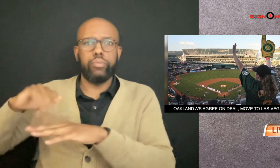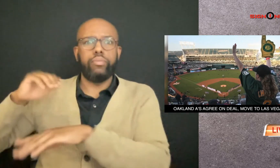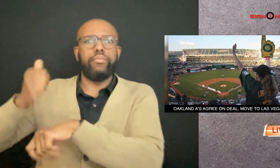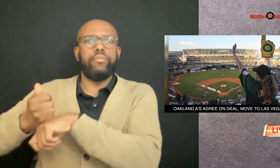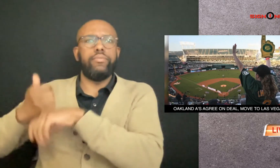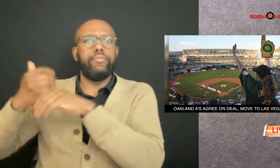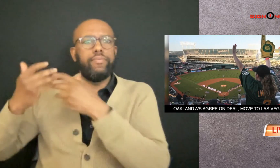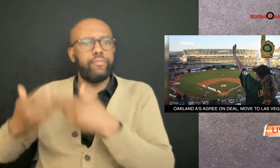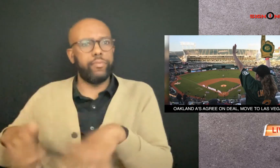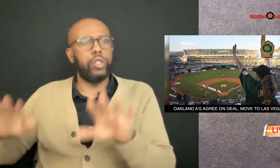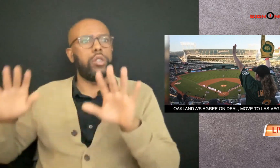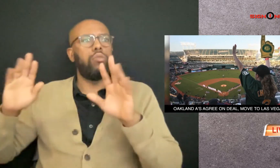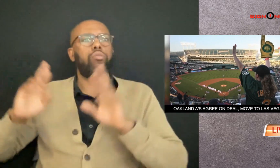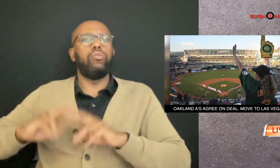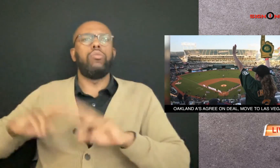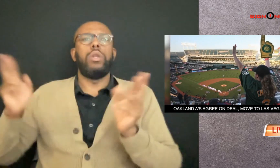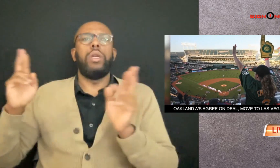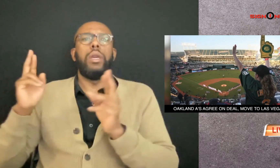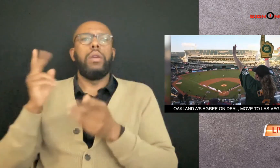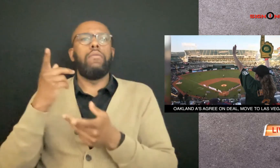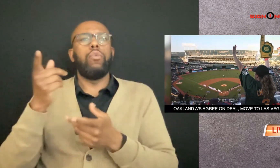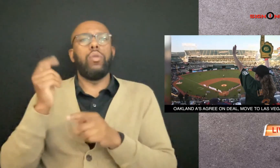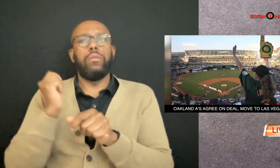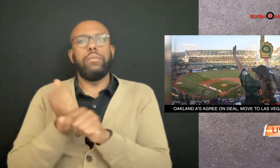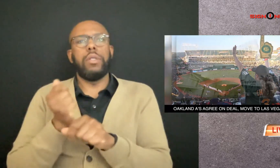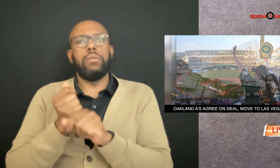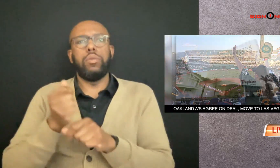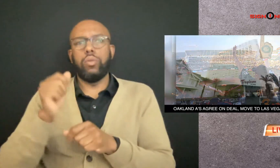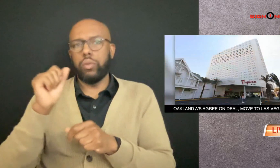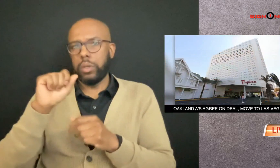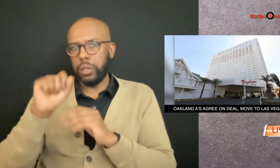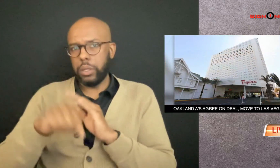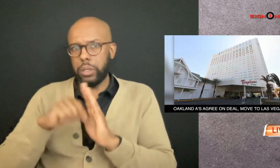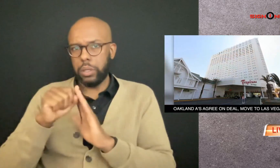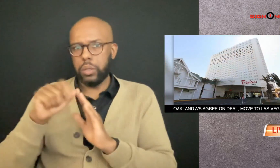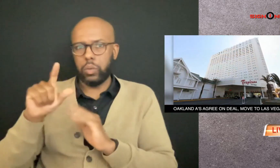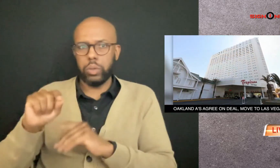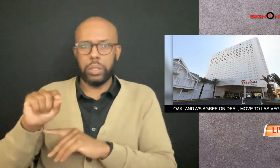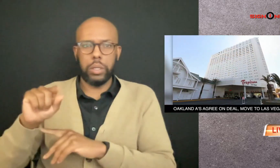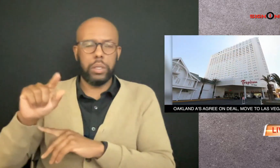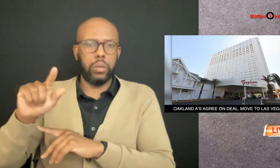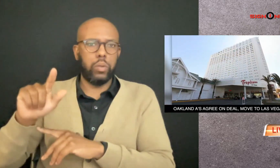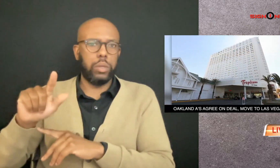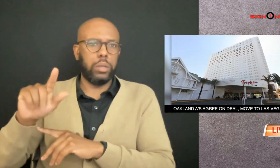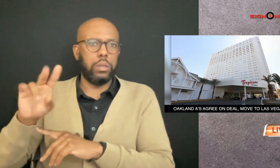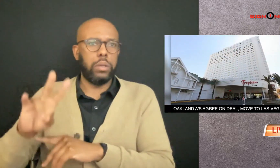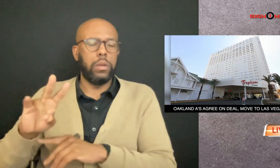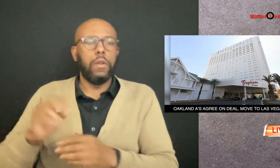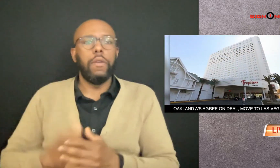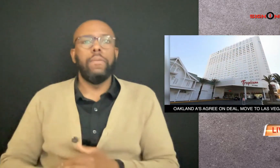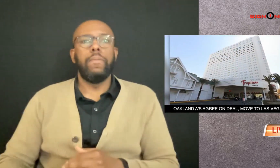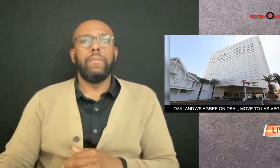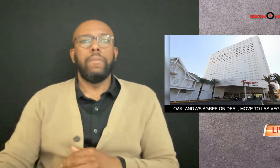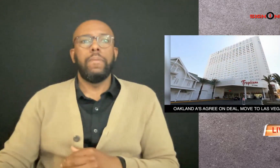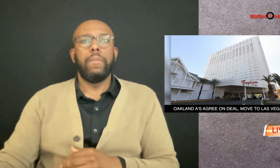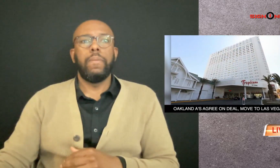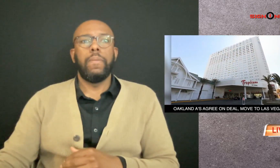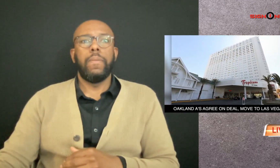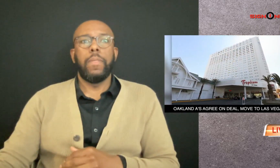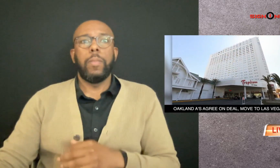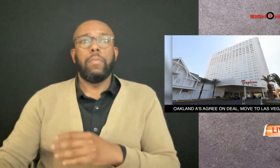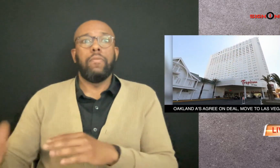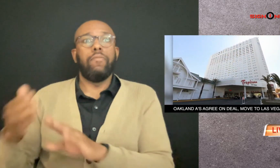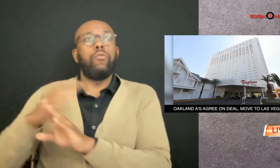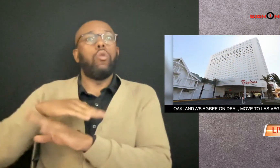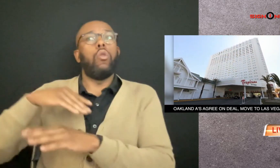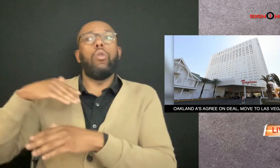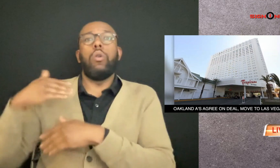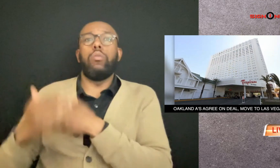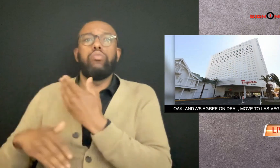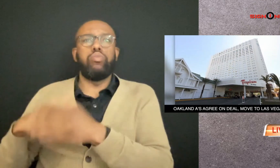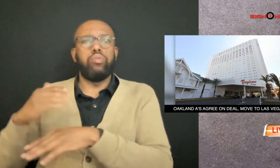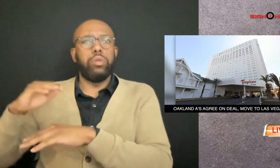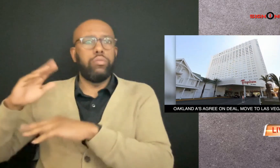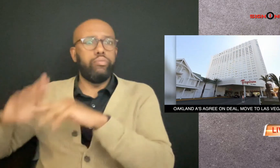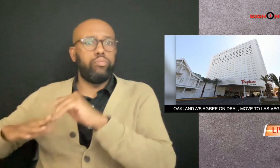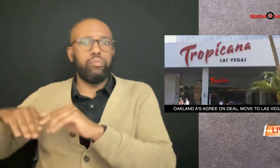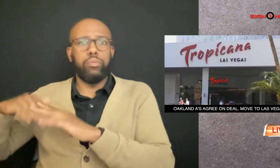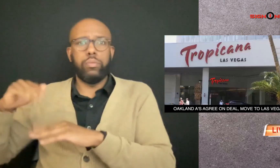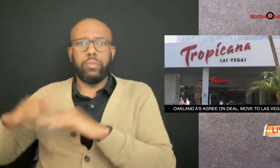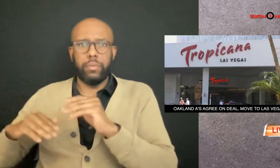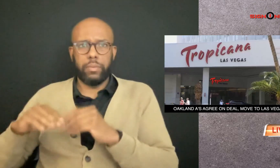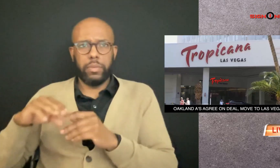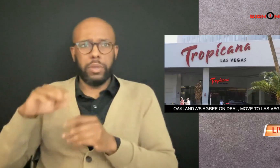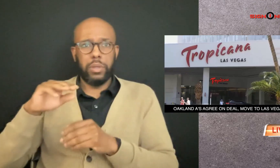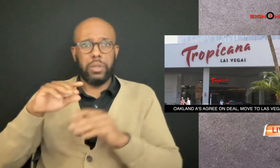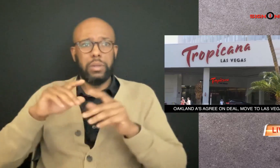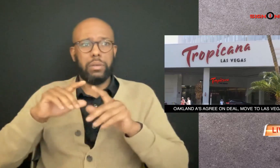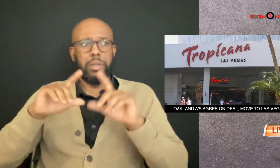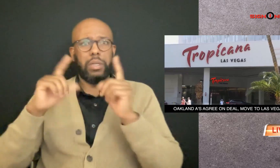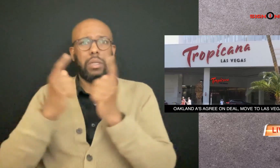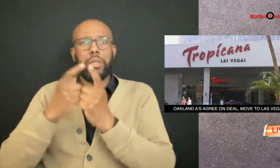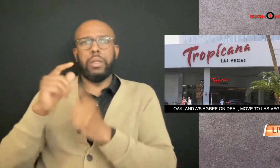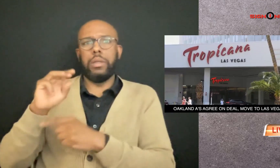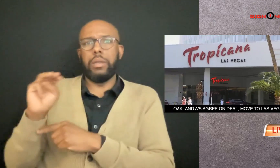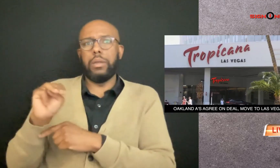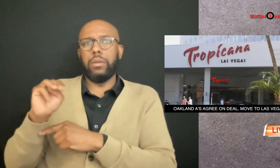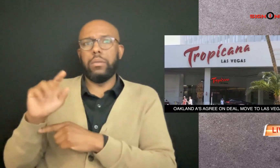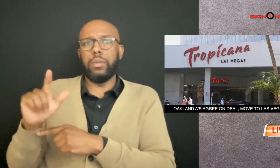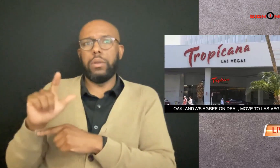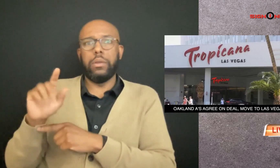ready for the 2027 season but before construction begins major league